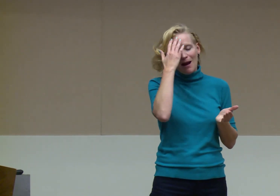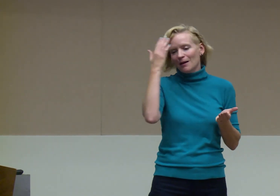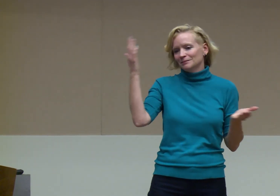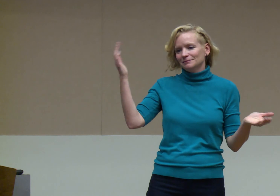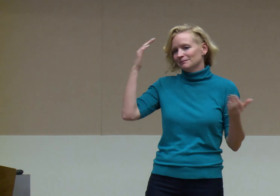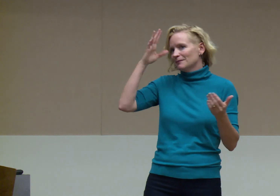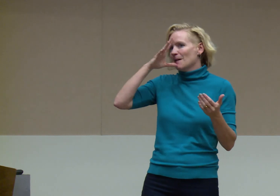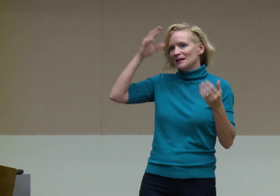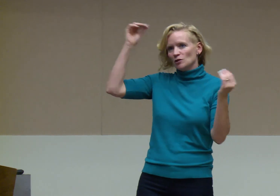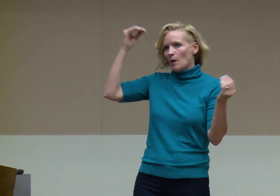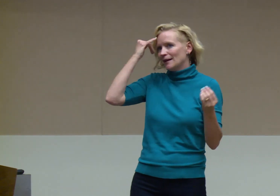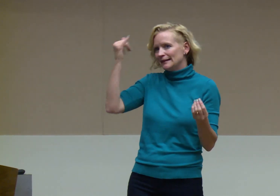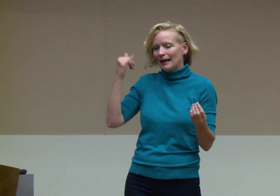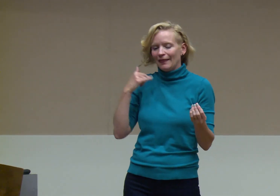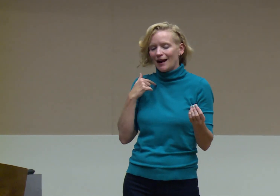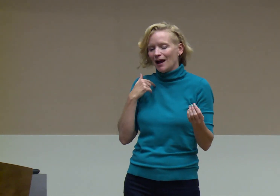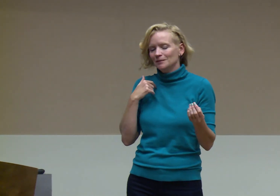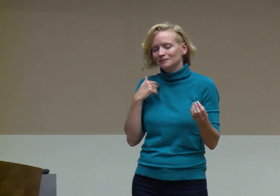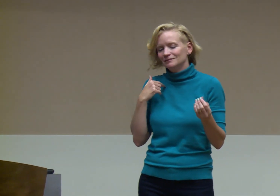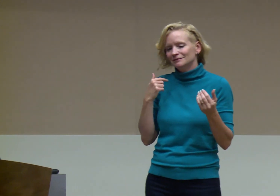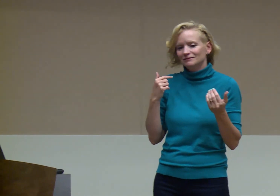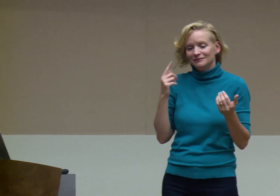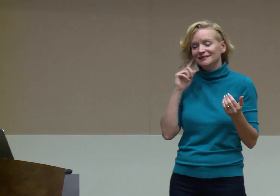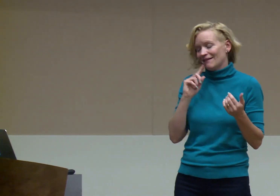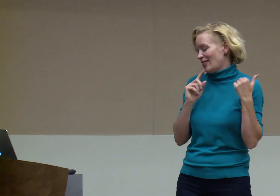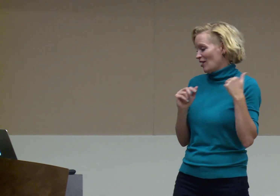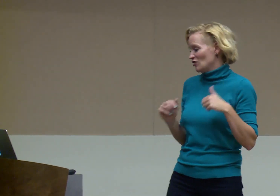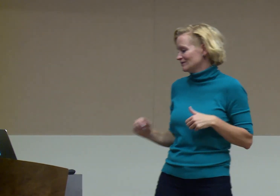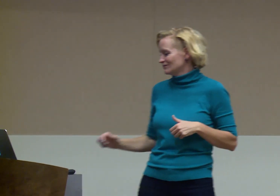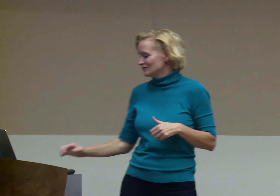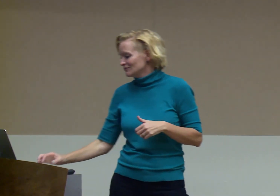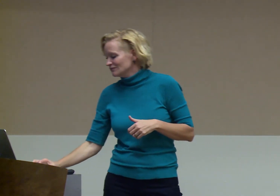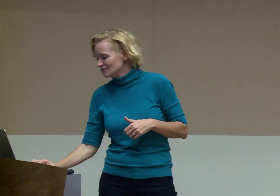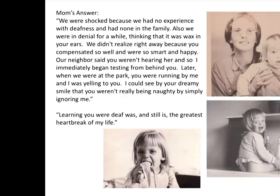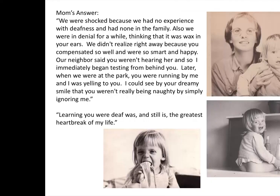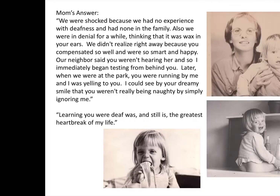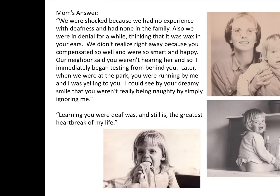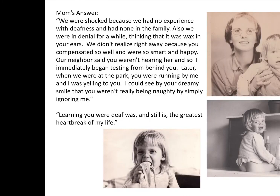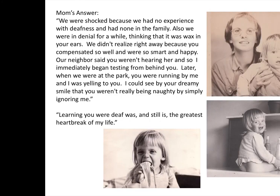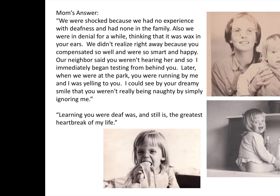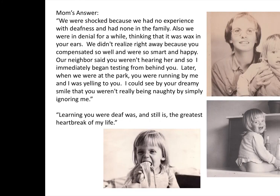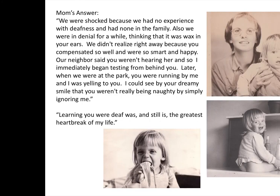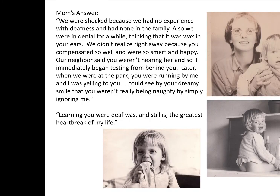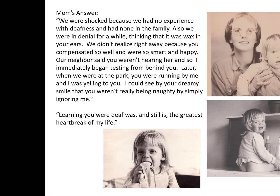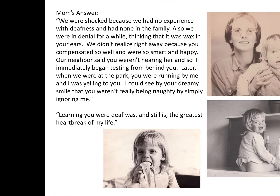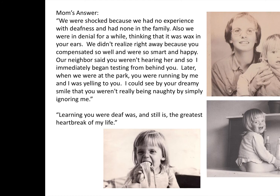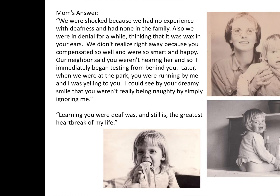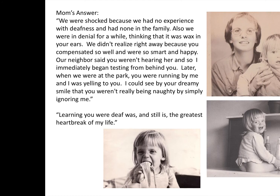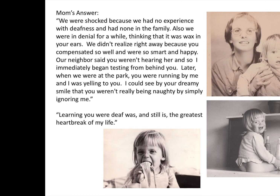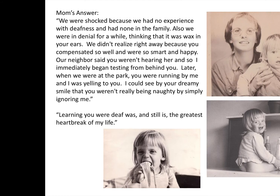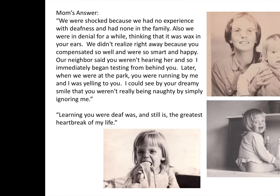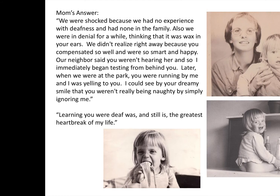Again, my mom at that time has no idea that I'm deaf. "We were shocked because we had no experience